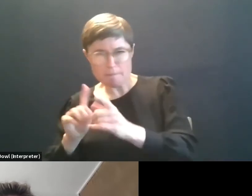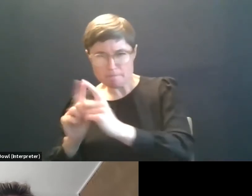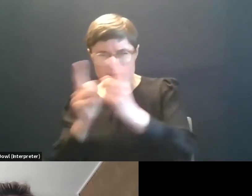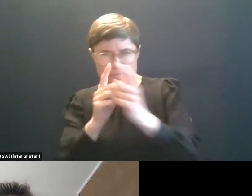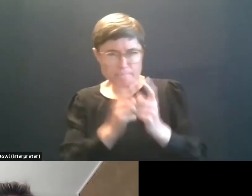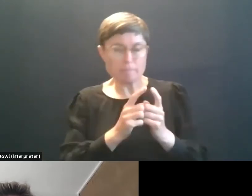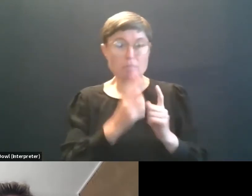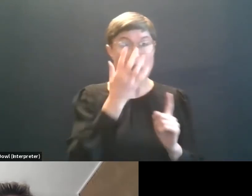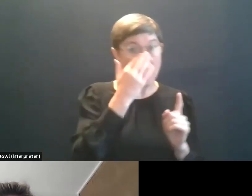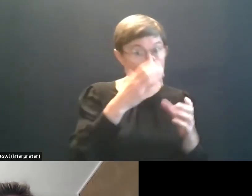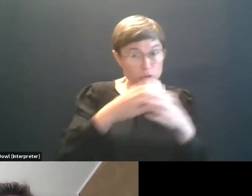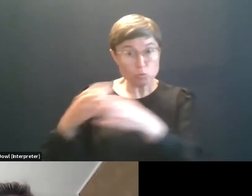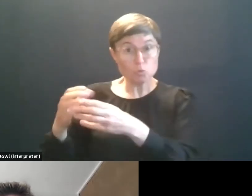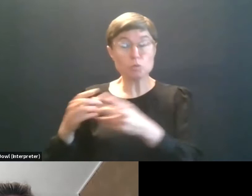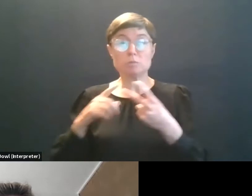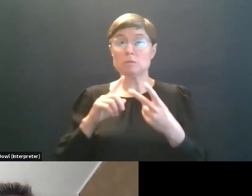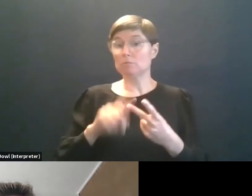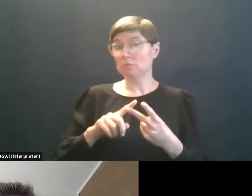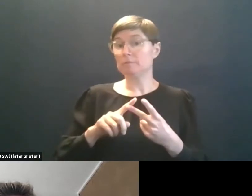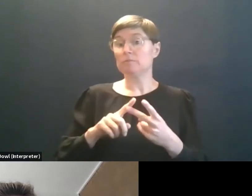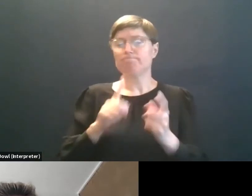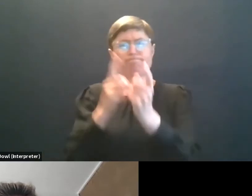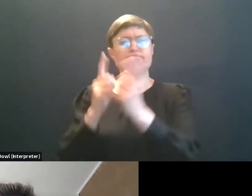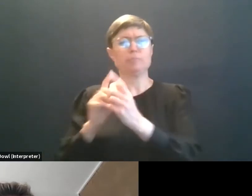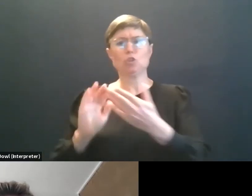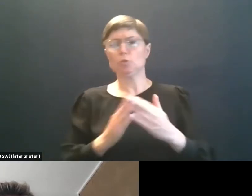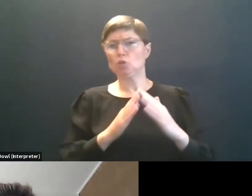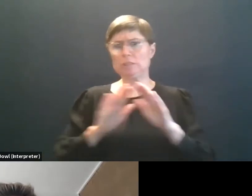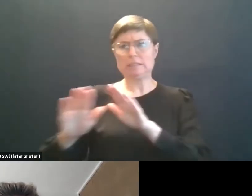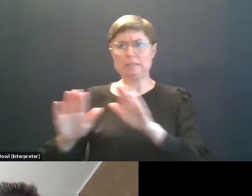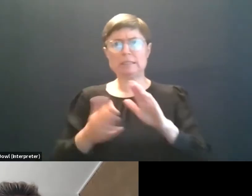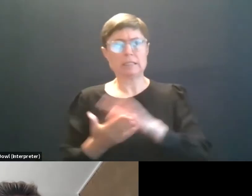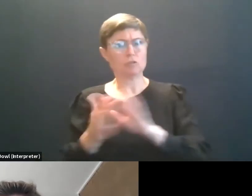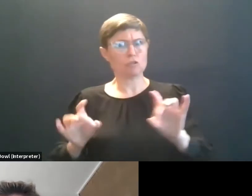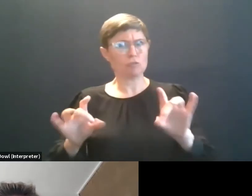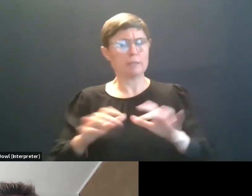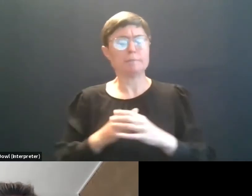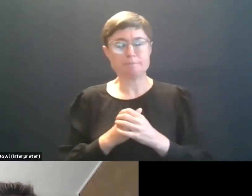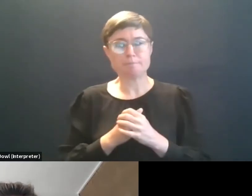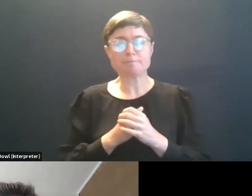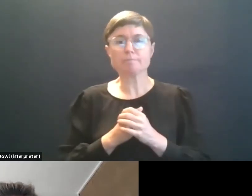age ranges and different sorts of communities within Australia. But having said that, we